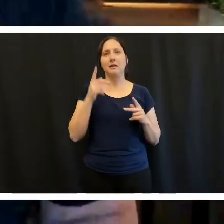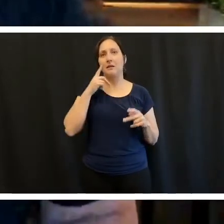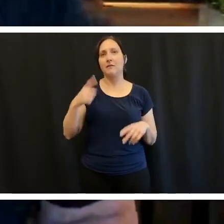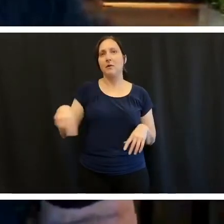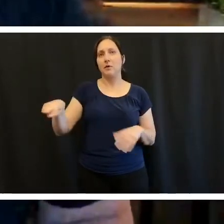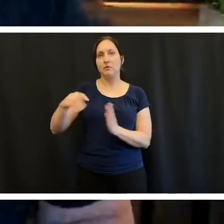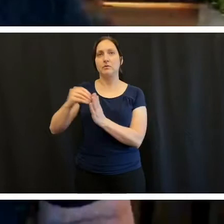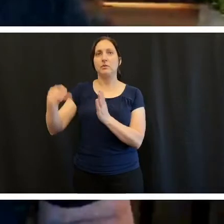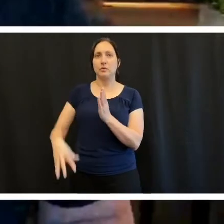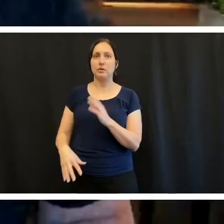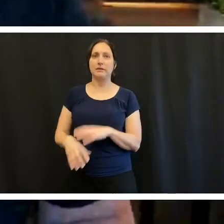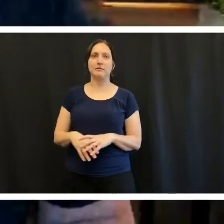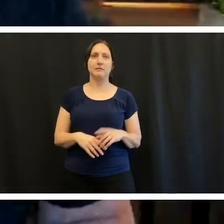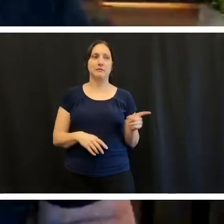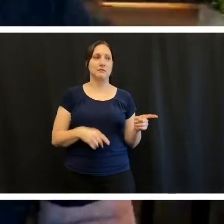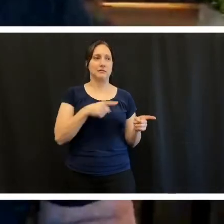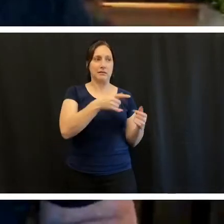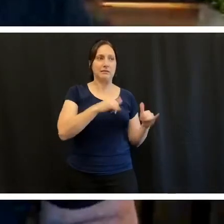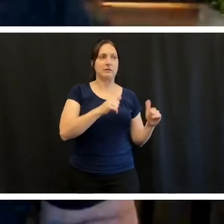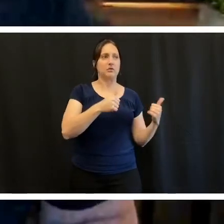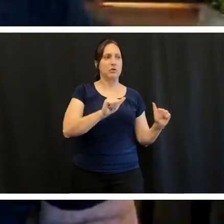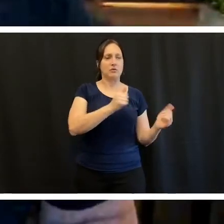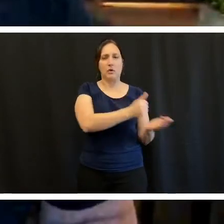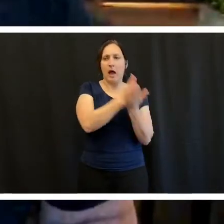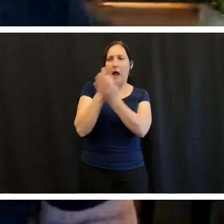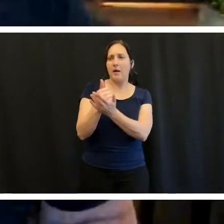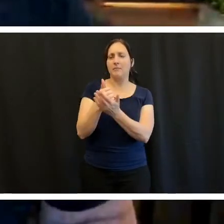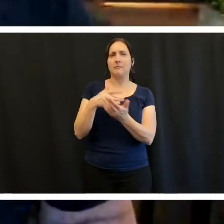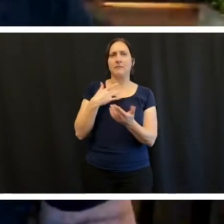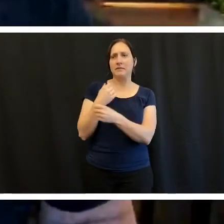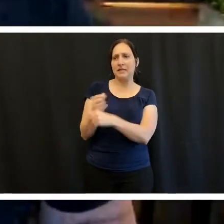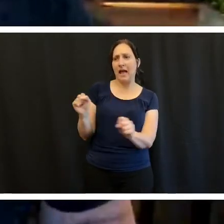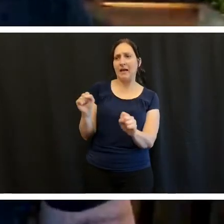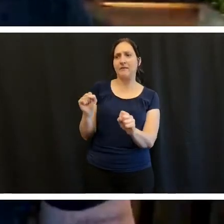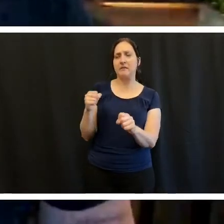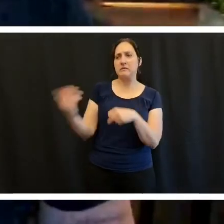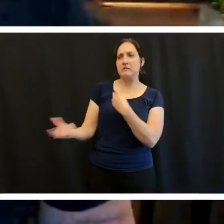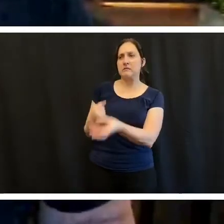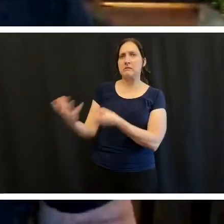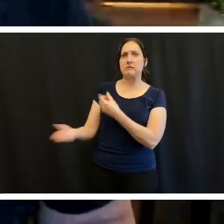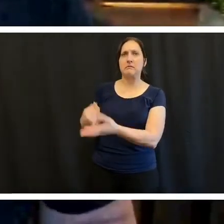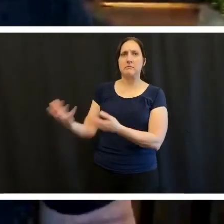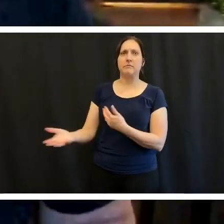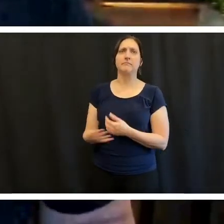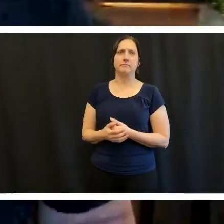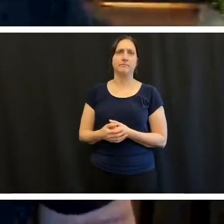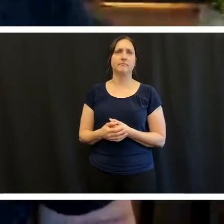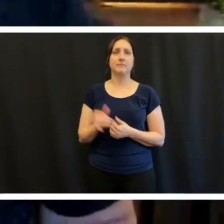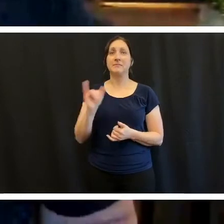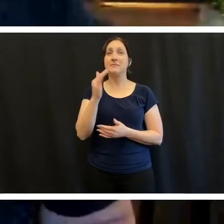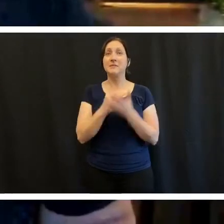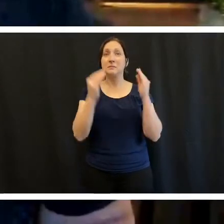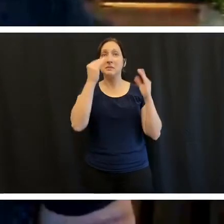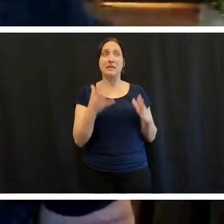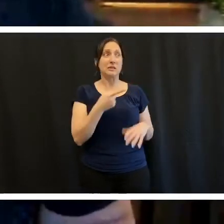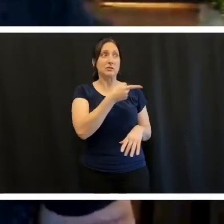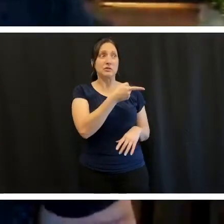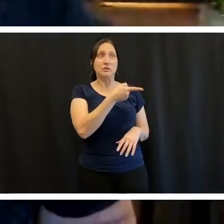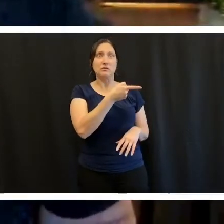of those safety nets as possible. And even when many of those teachers themselves need to have some safety nets, I think.